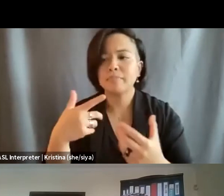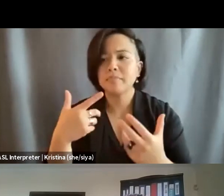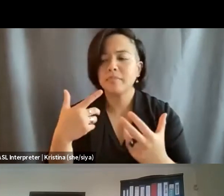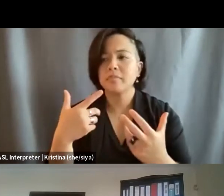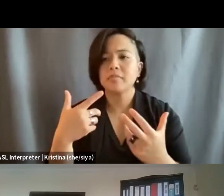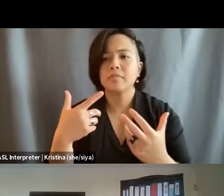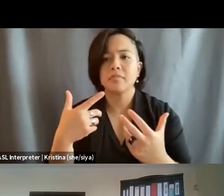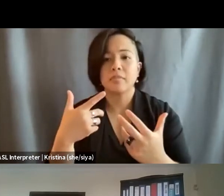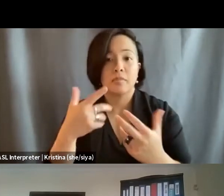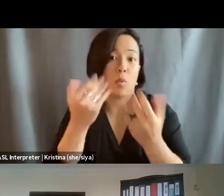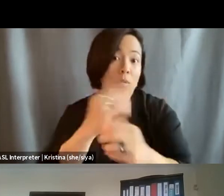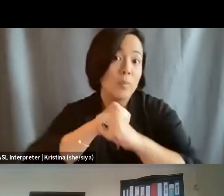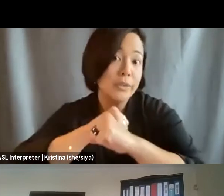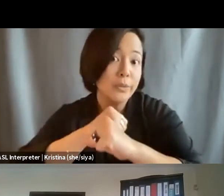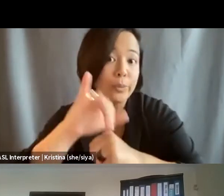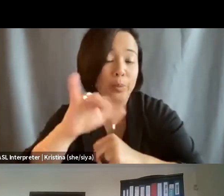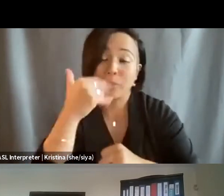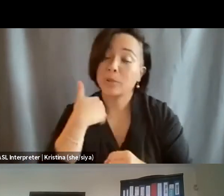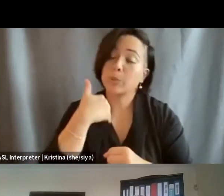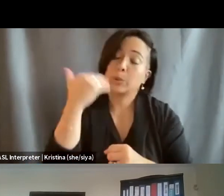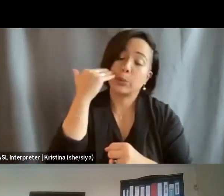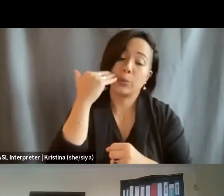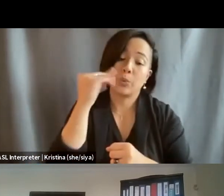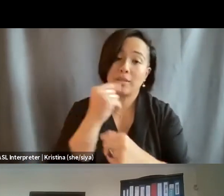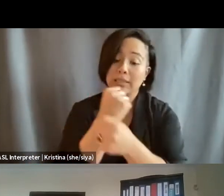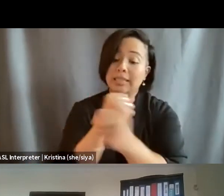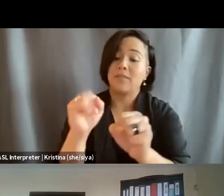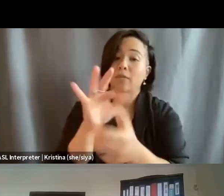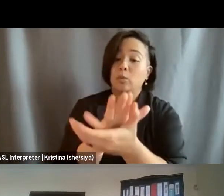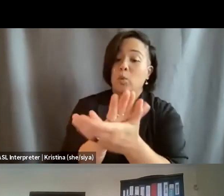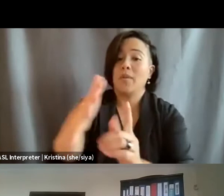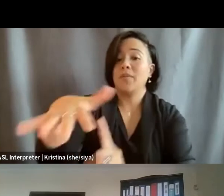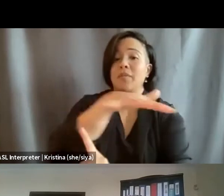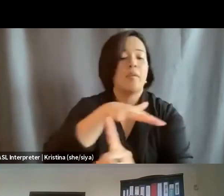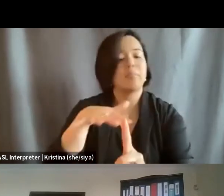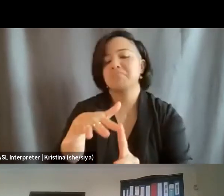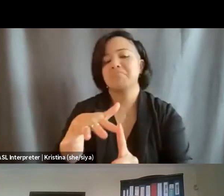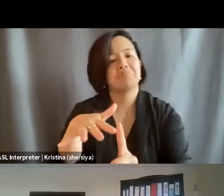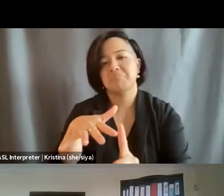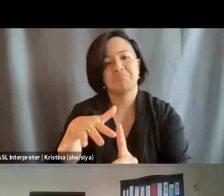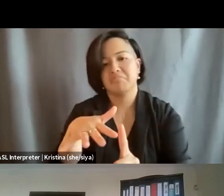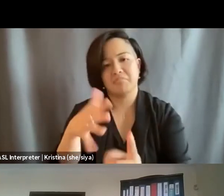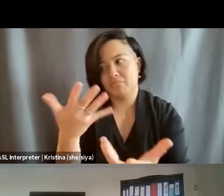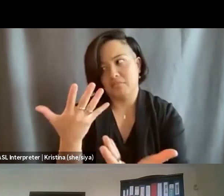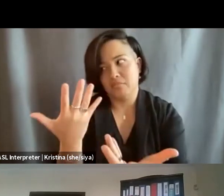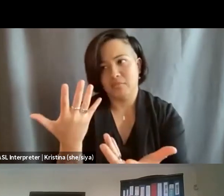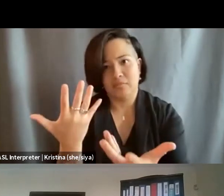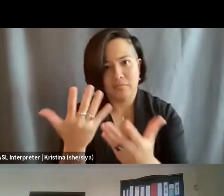protection because we knew that the safety of the school environment is no longer applied because there were at home for long